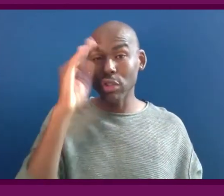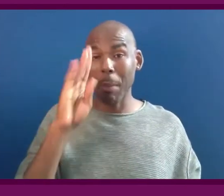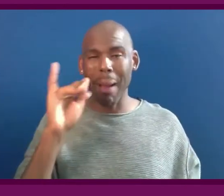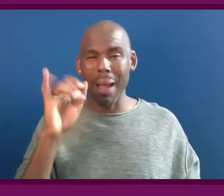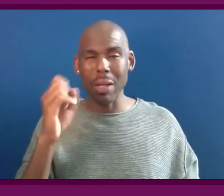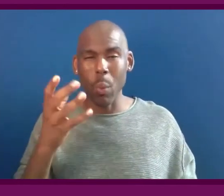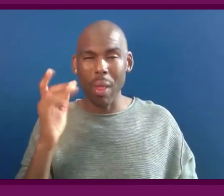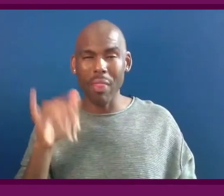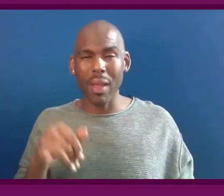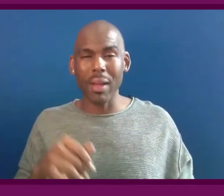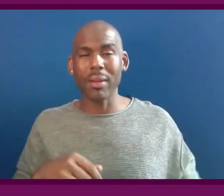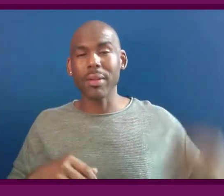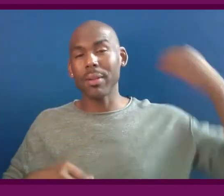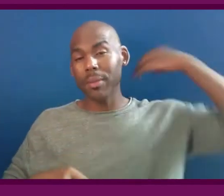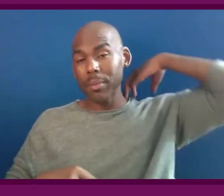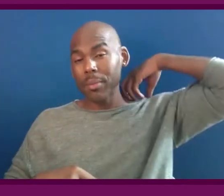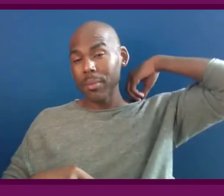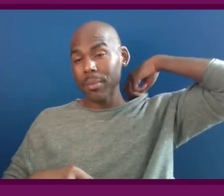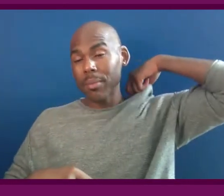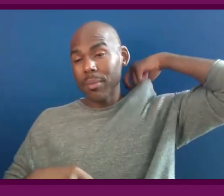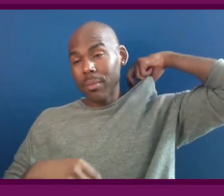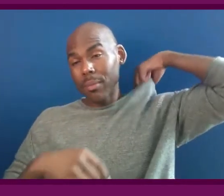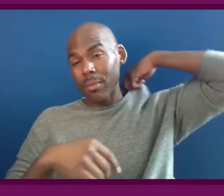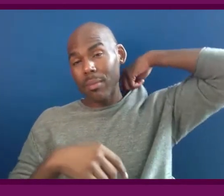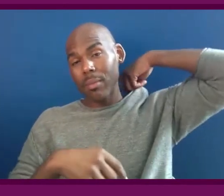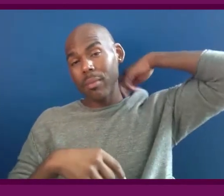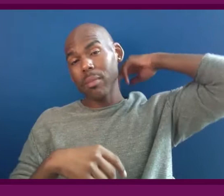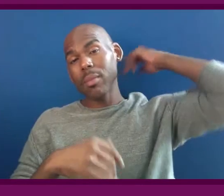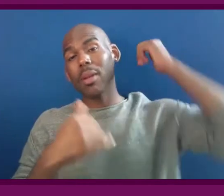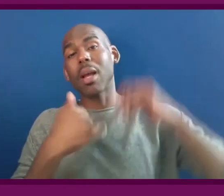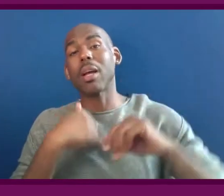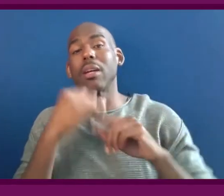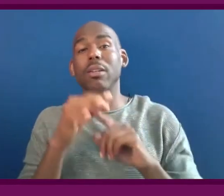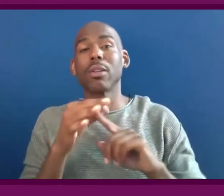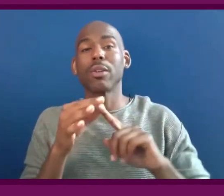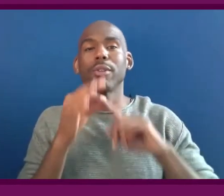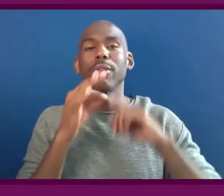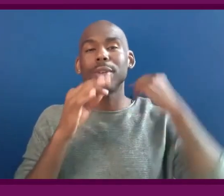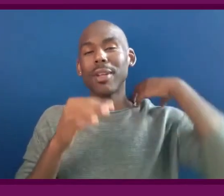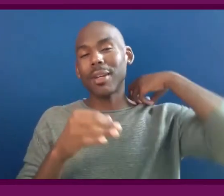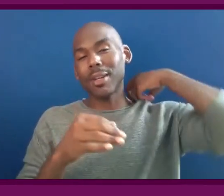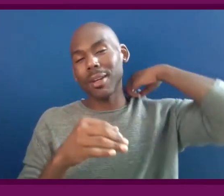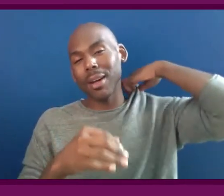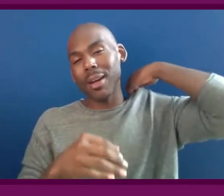Kamilah Martin-Proctor: It has a very unique and academic term and you'll see it a lot in the universities.